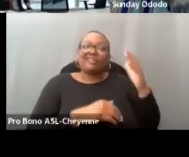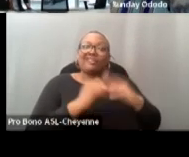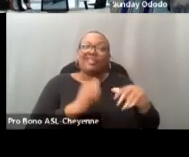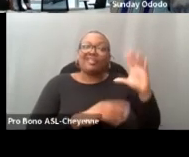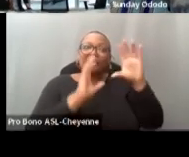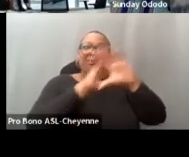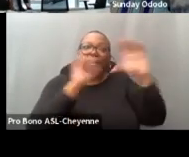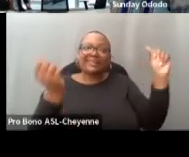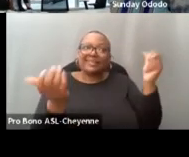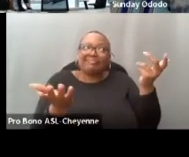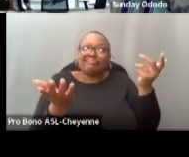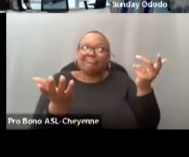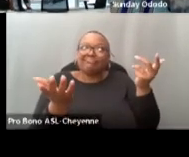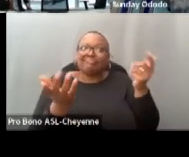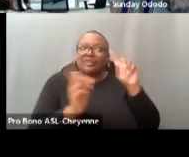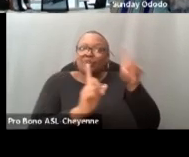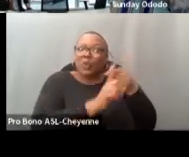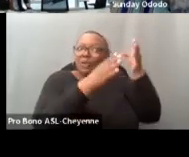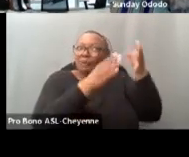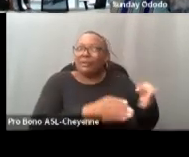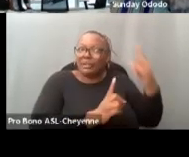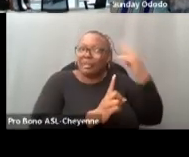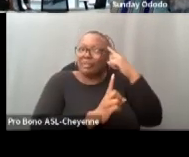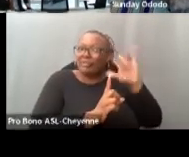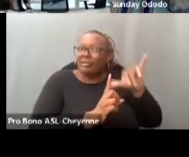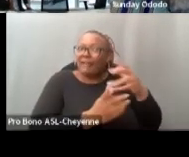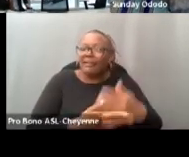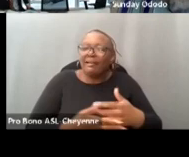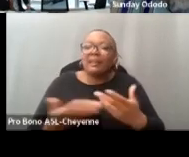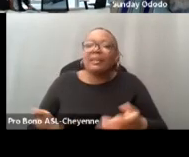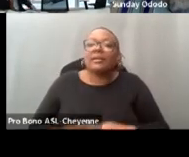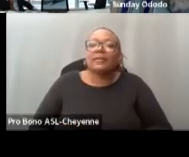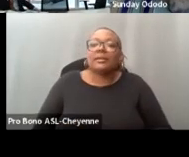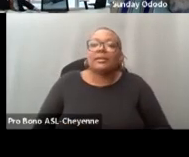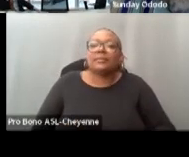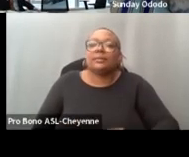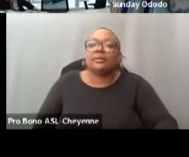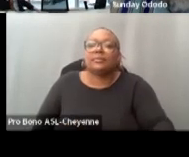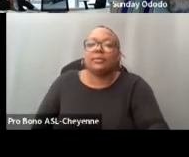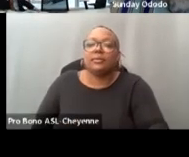I know. Thanks. Yeah, quickly I'll just say that